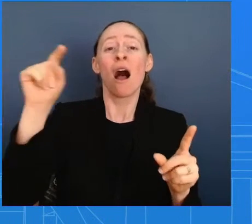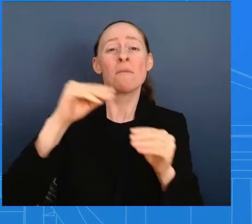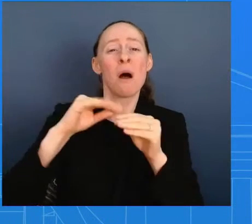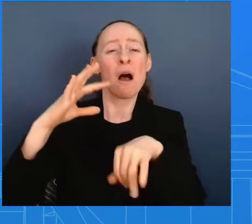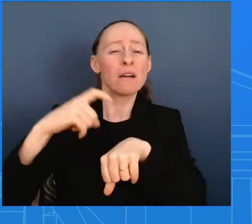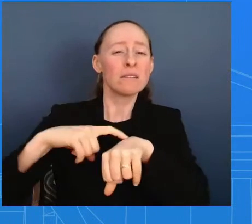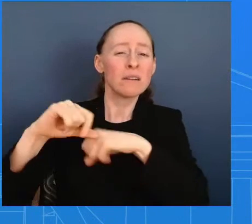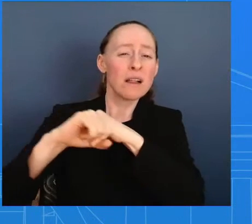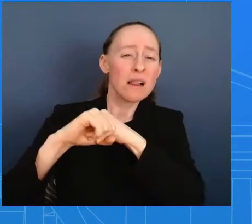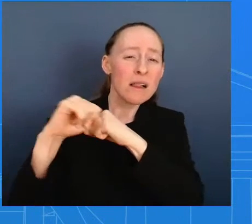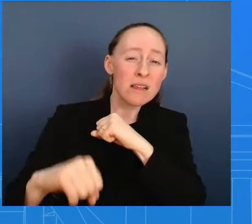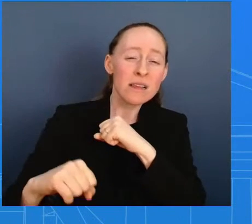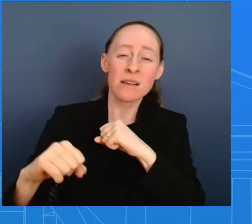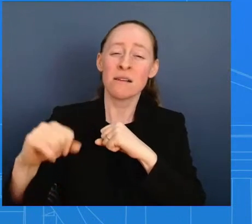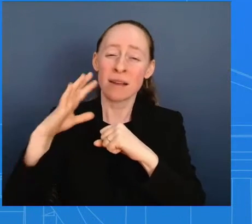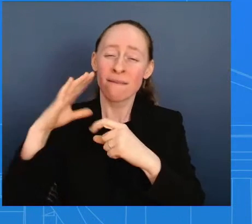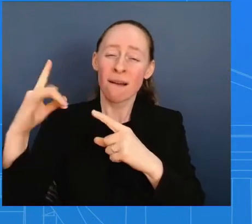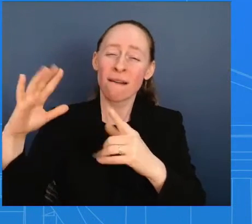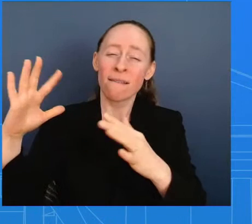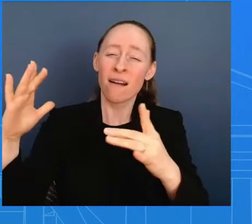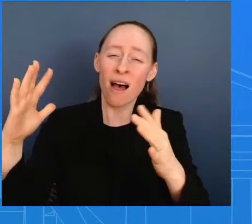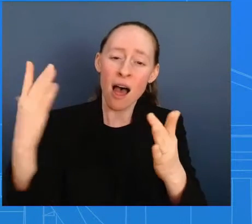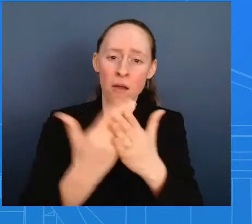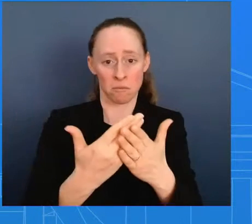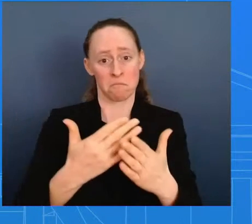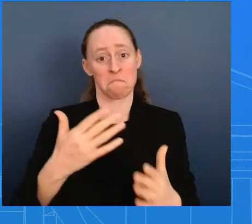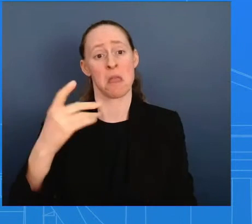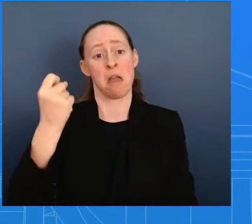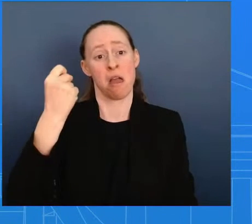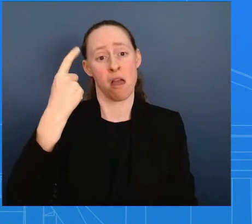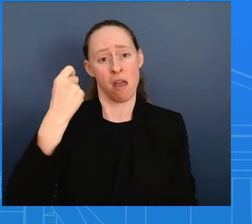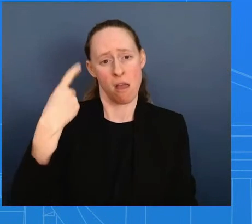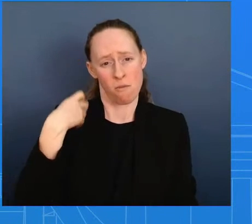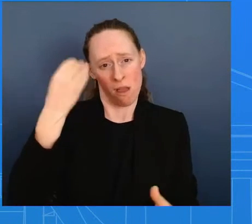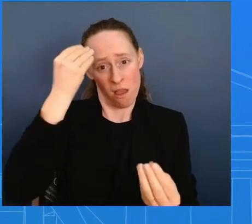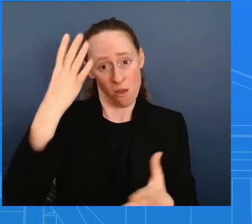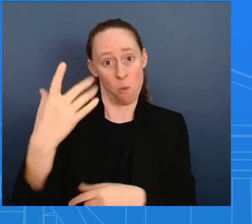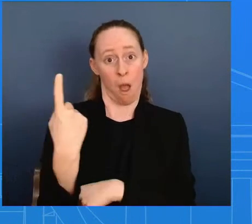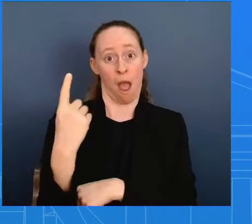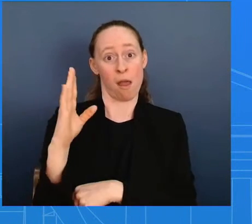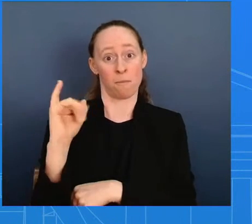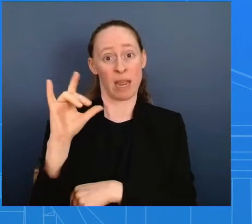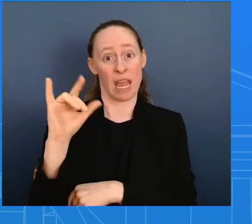worth of equipment is on the battlefield. But what you will see is a steady flow week by week.